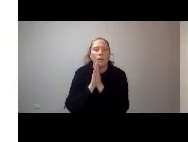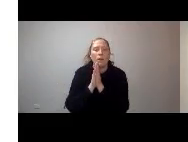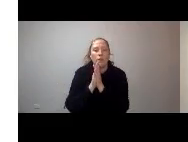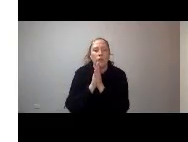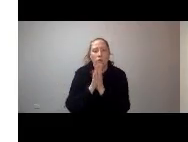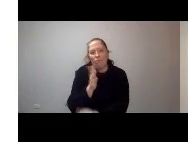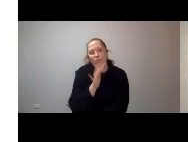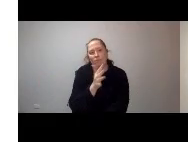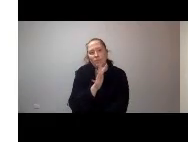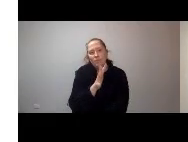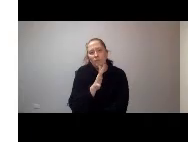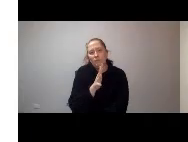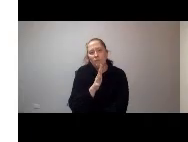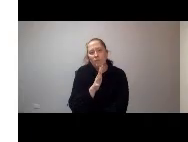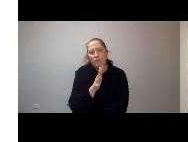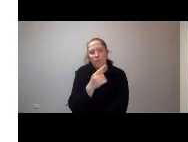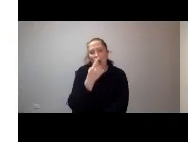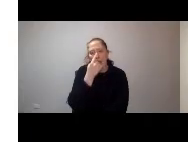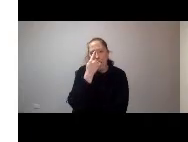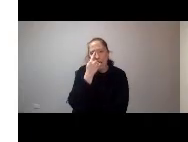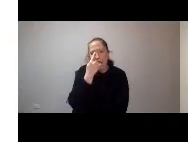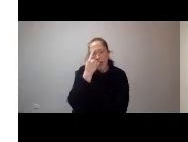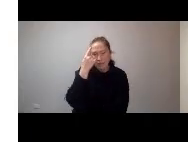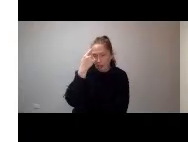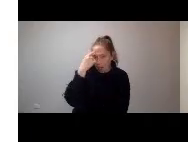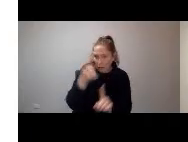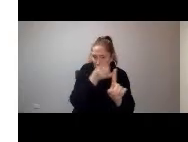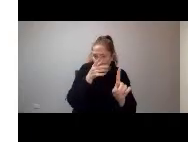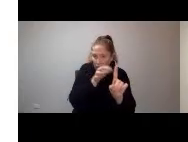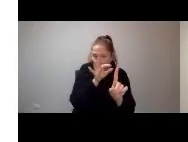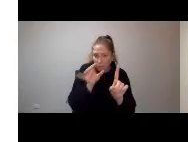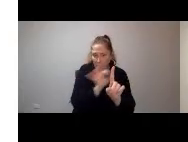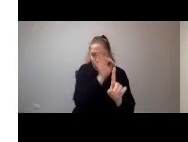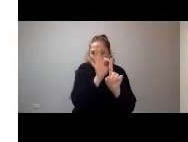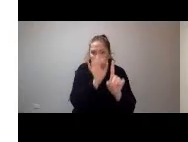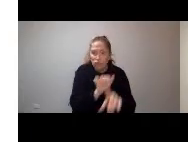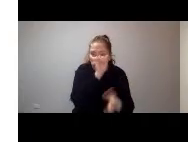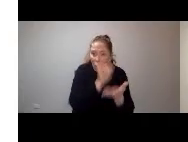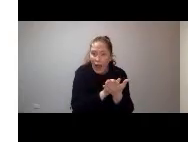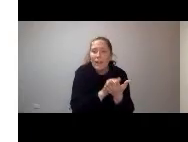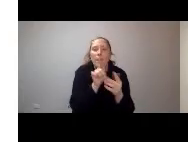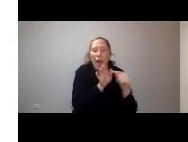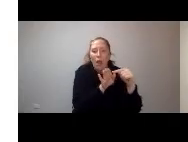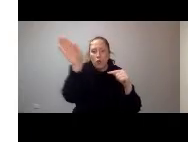The direction's probably right. And then at the bottom is the AEDC developmentally vulnerable on two or more domains.